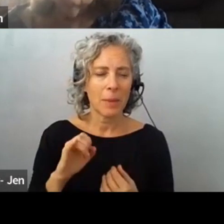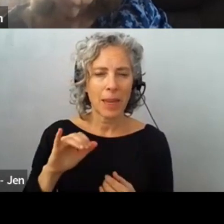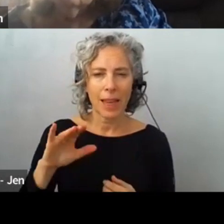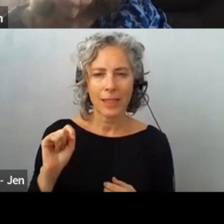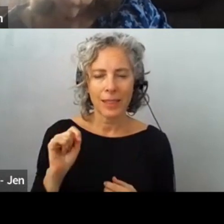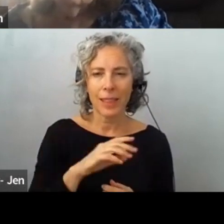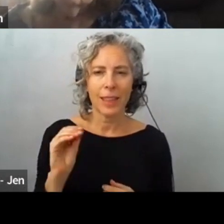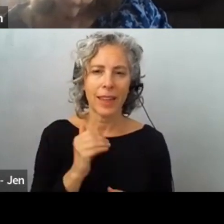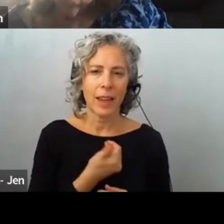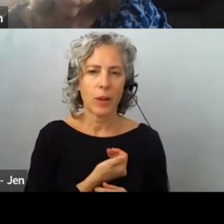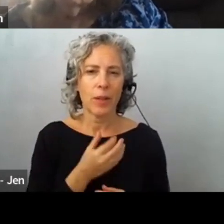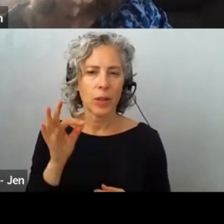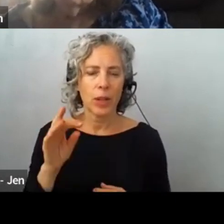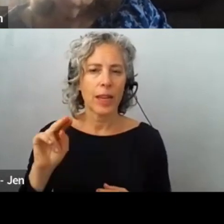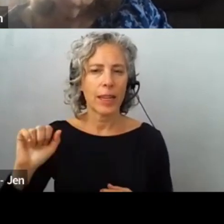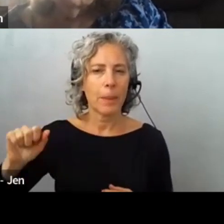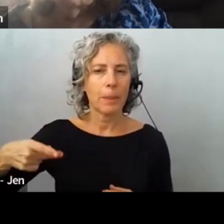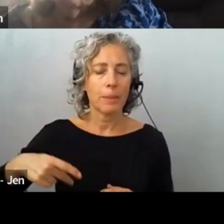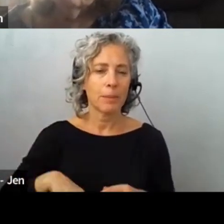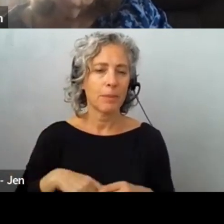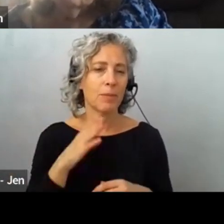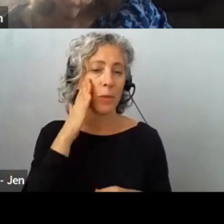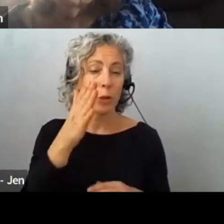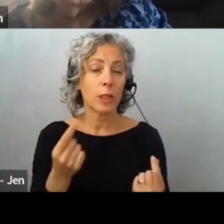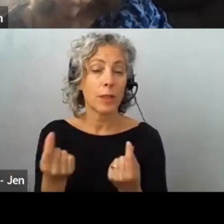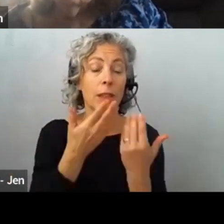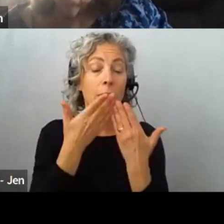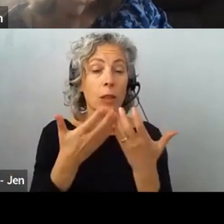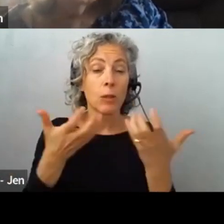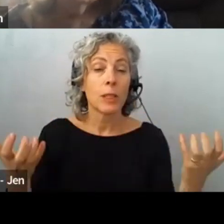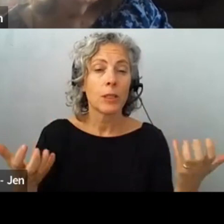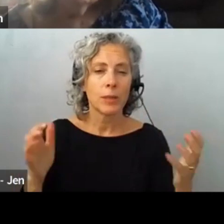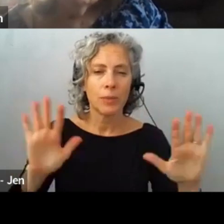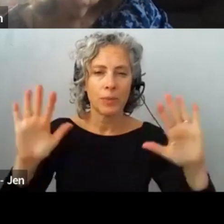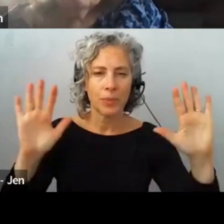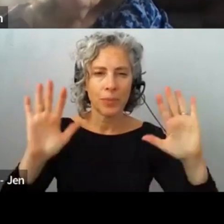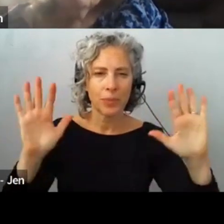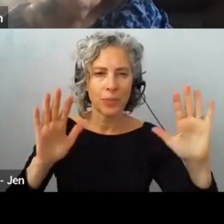our future in caps activities. Thanks everyone. Nicole LeBlanc: Are yours Happy holidays.